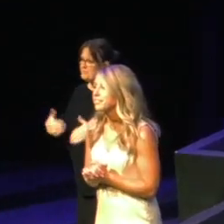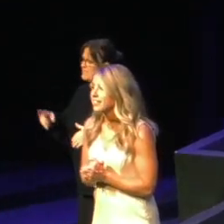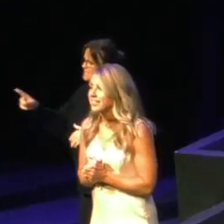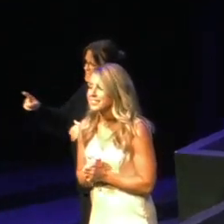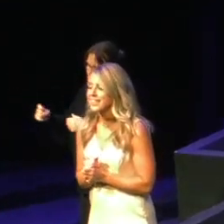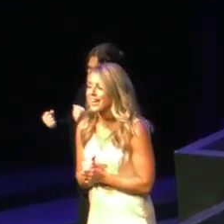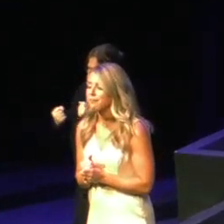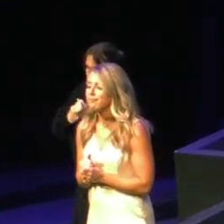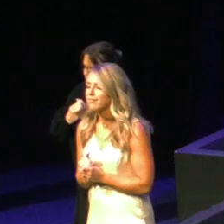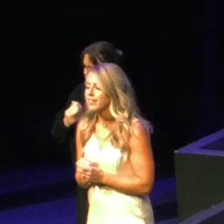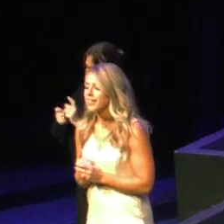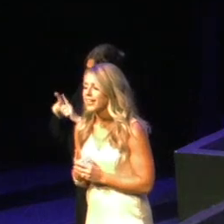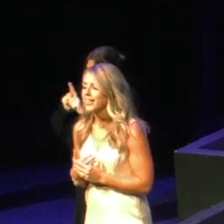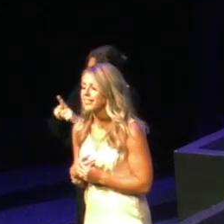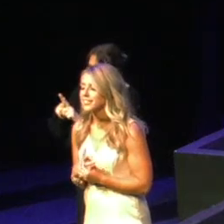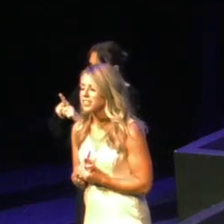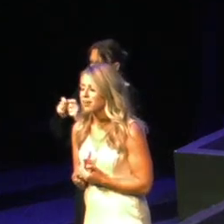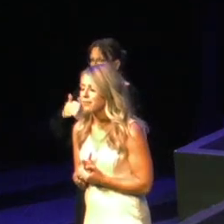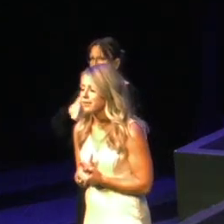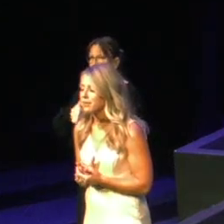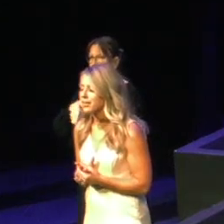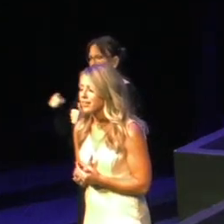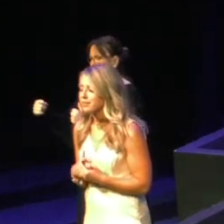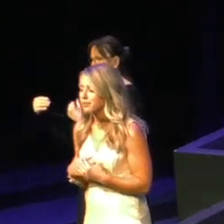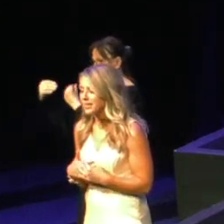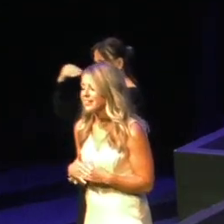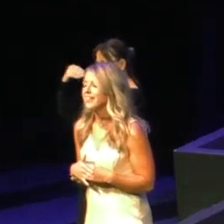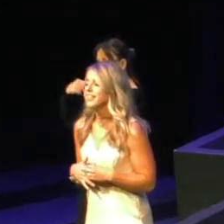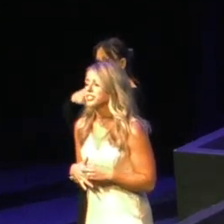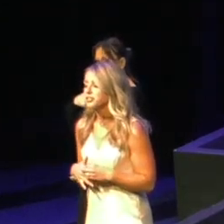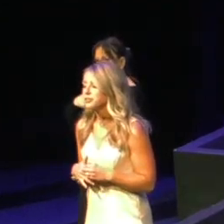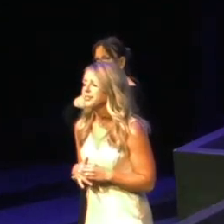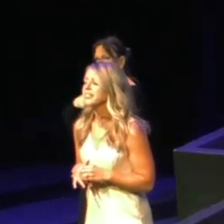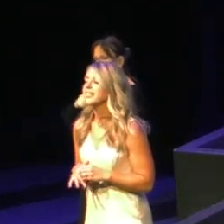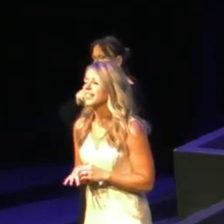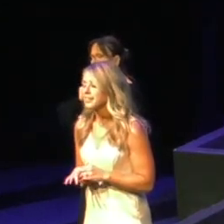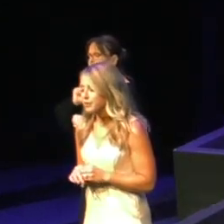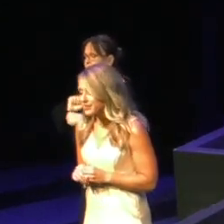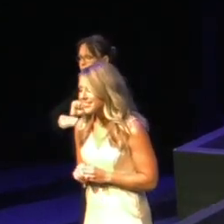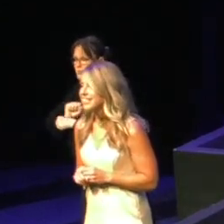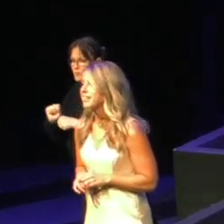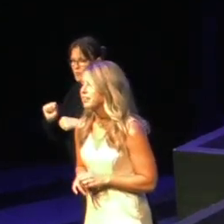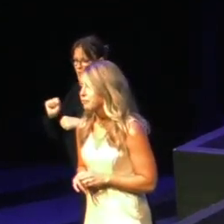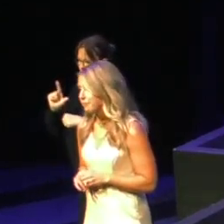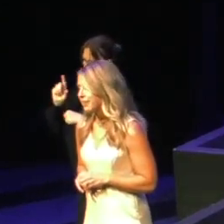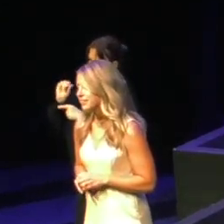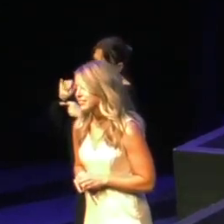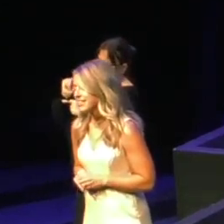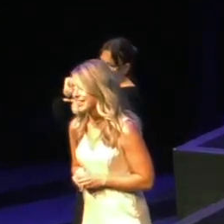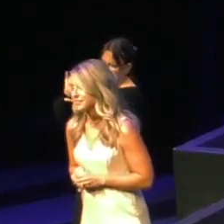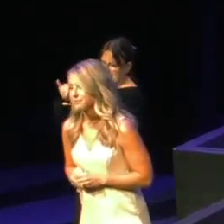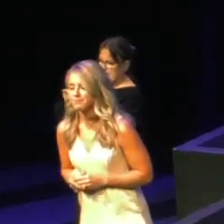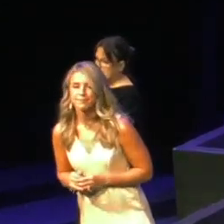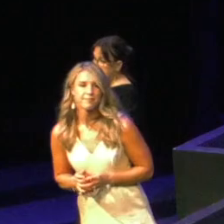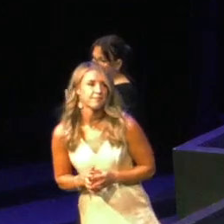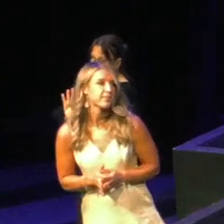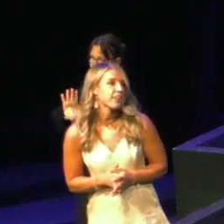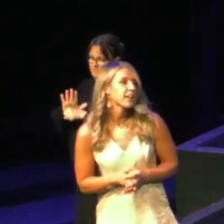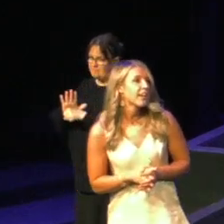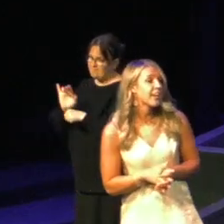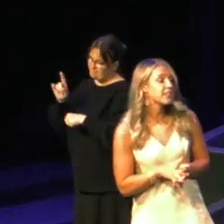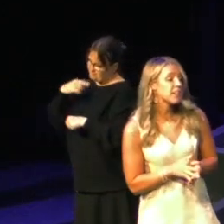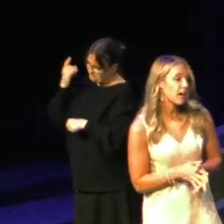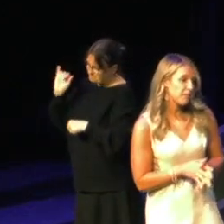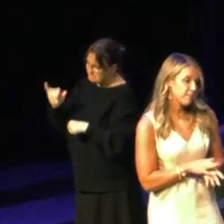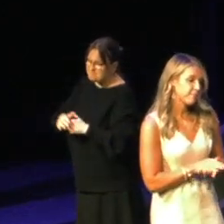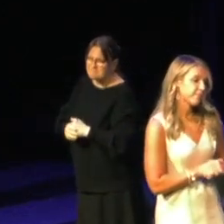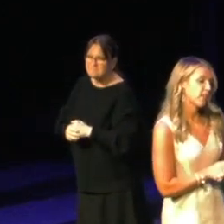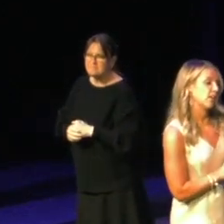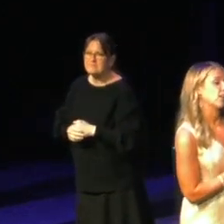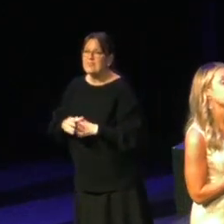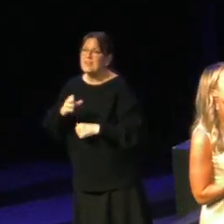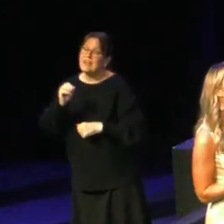by me during this time, and he taught me what what true loyalty and commitment looks like. And Tommy,